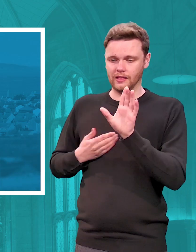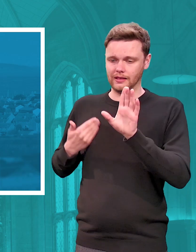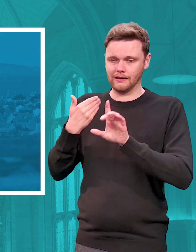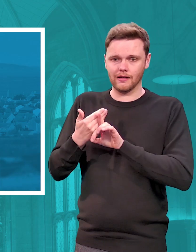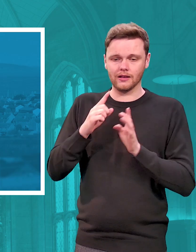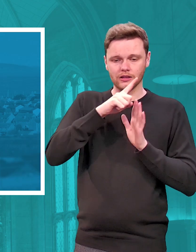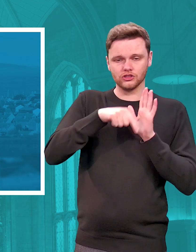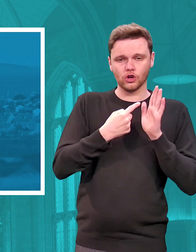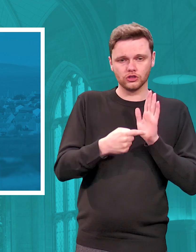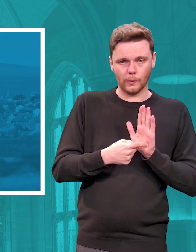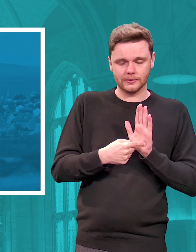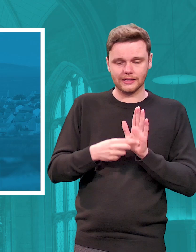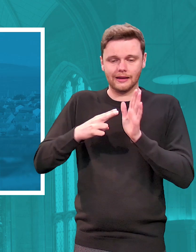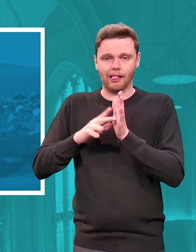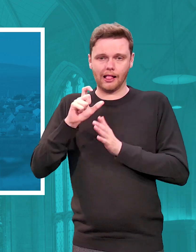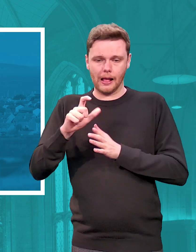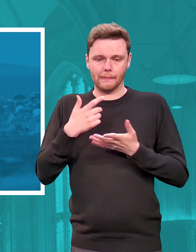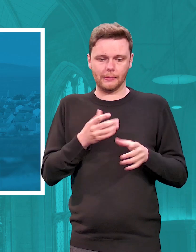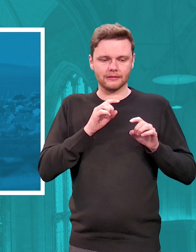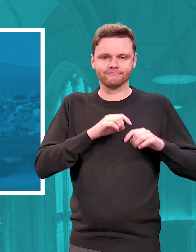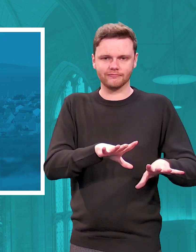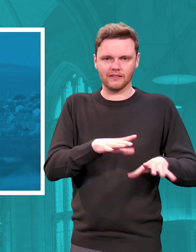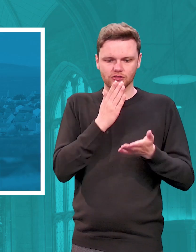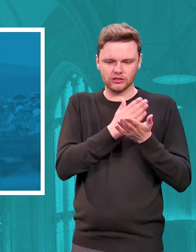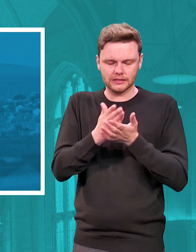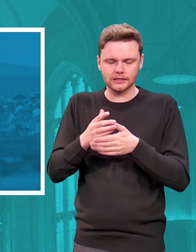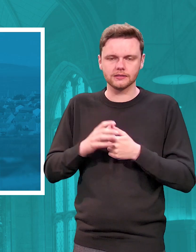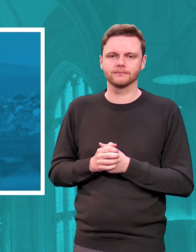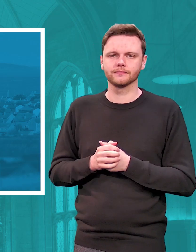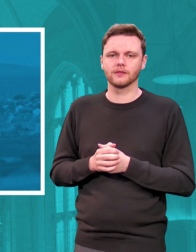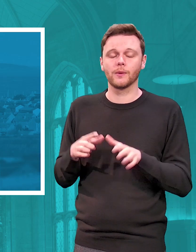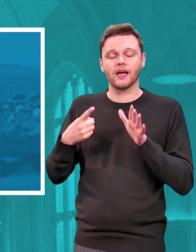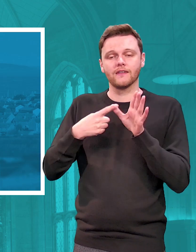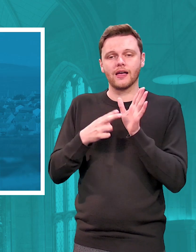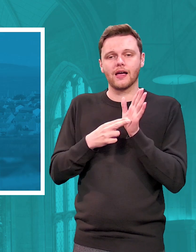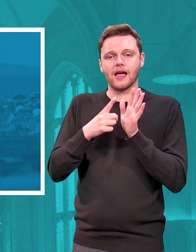resigned as Trustees. We were lucky to have Anne-Marie Gillon, Stuart Stephen,